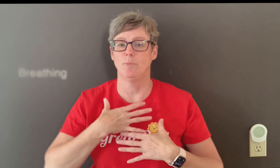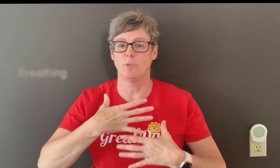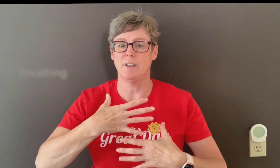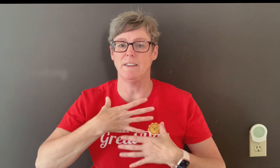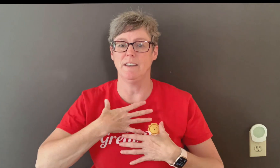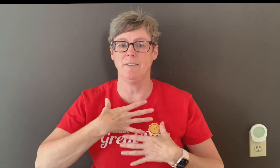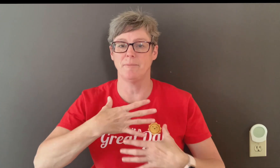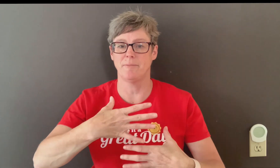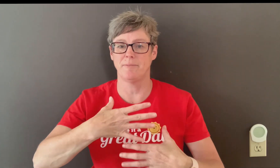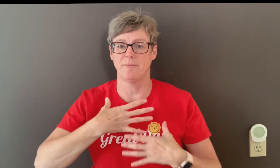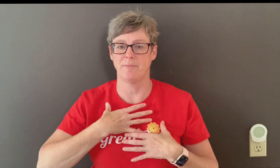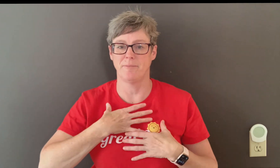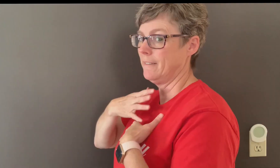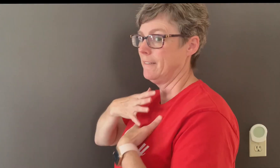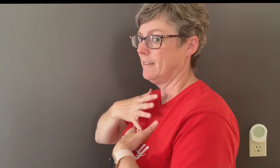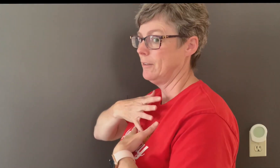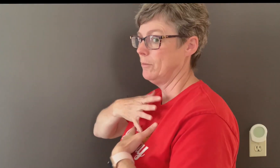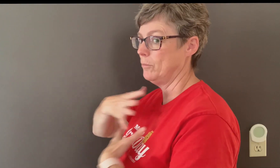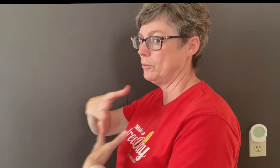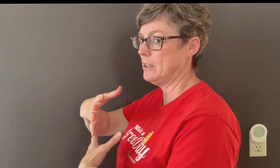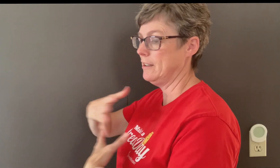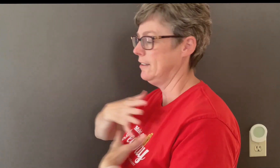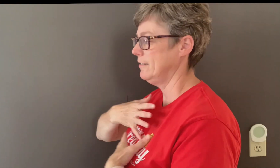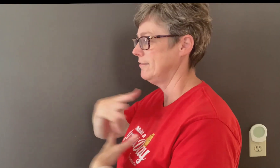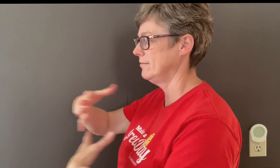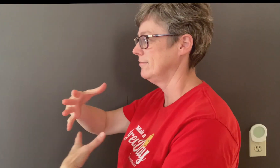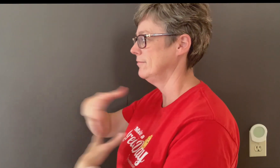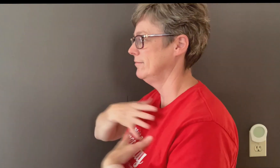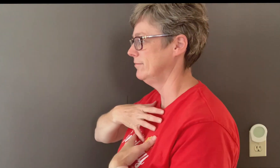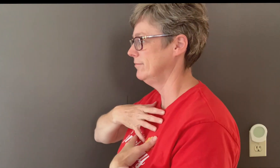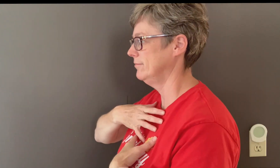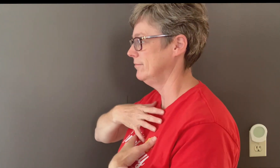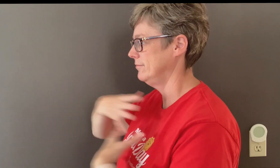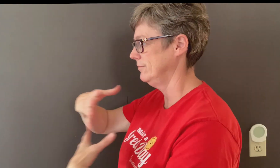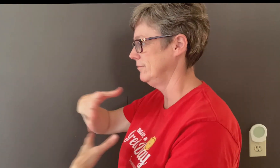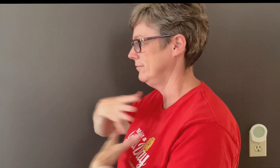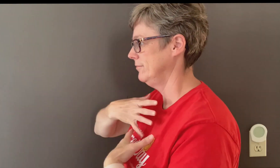Breathing. Breathing.